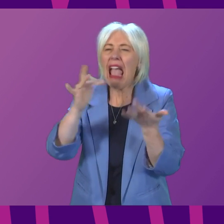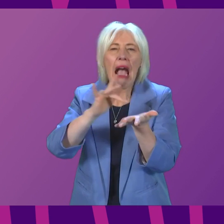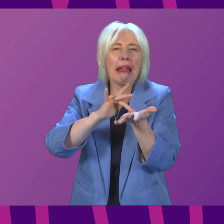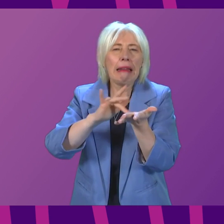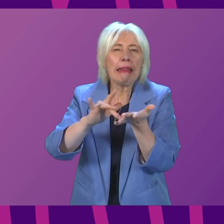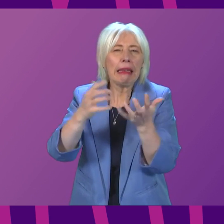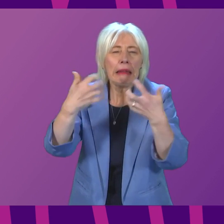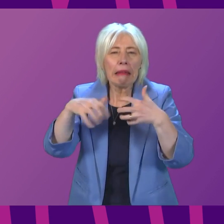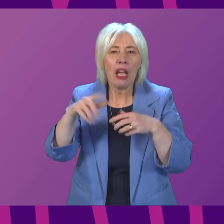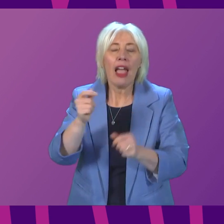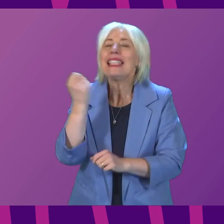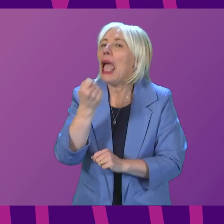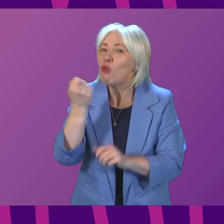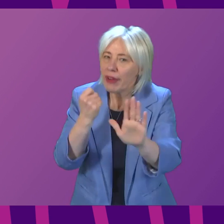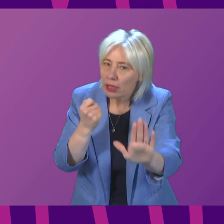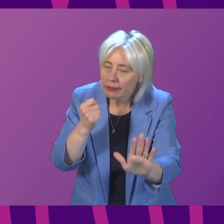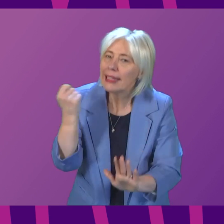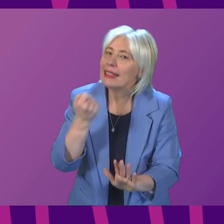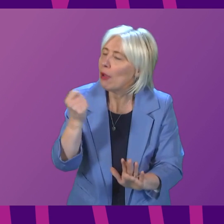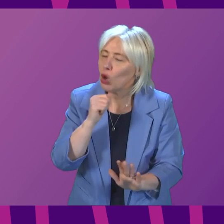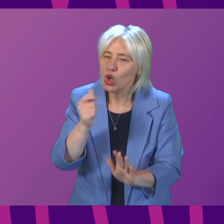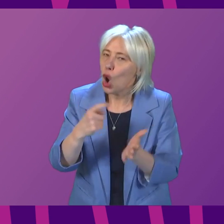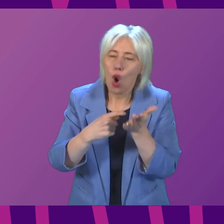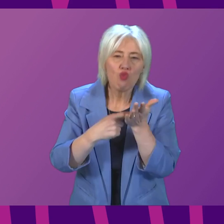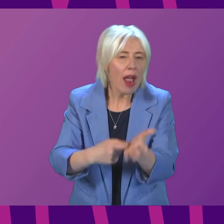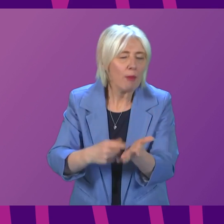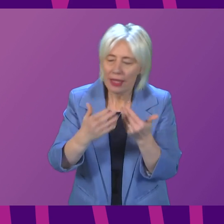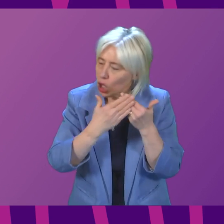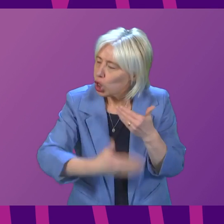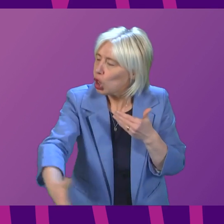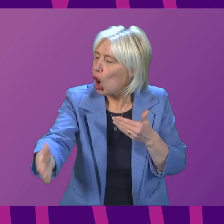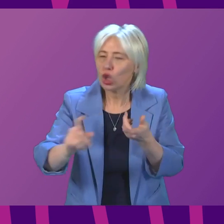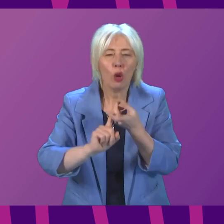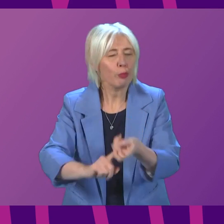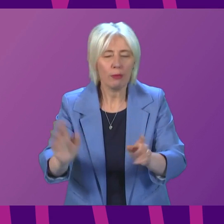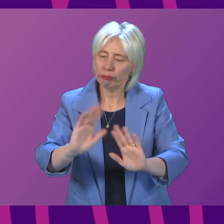temporary solutions—they are not recommended as long-term or permanent solutions for improving